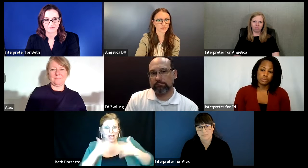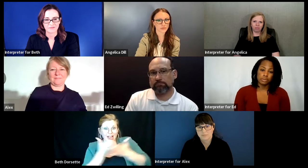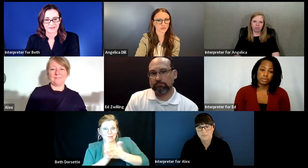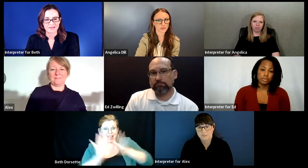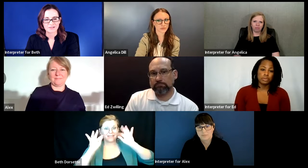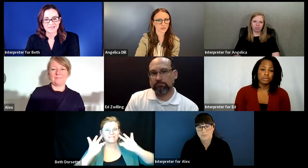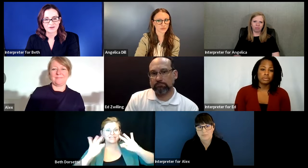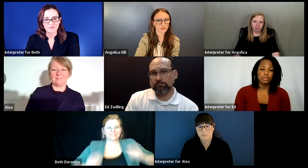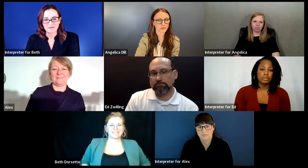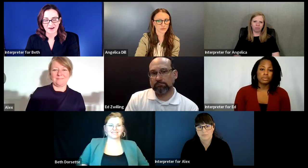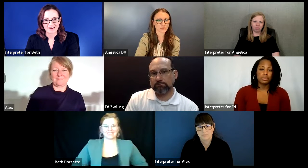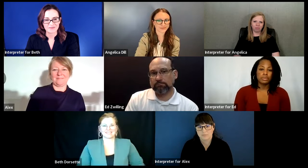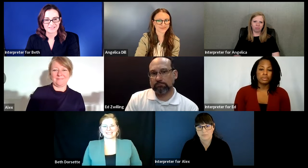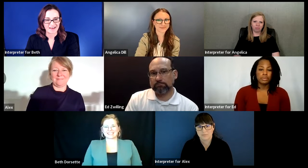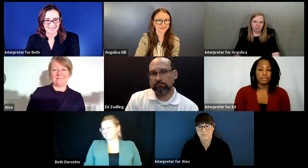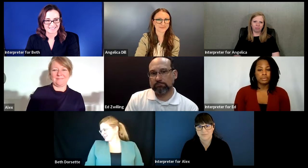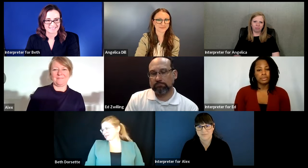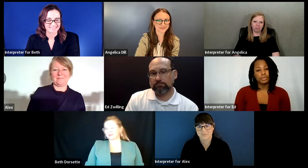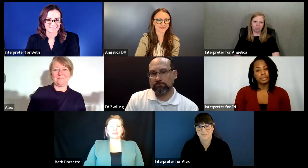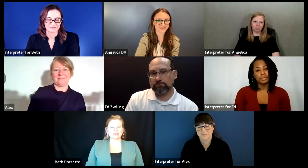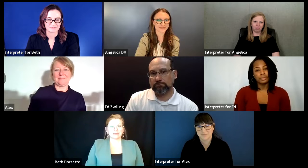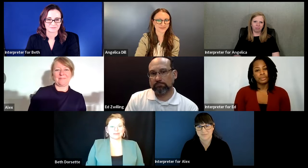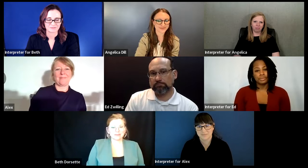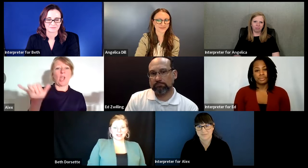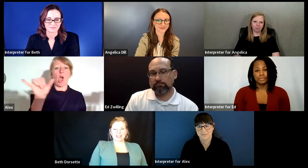us. So please don't be afraid. And please do ask.